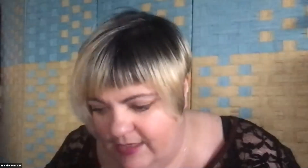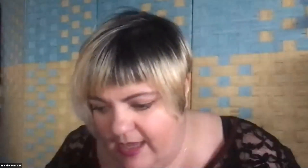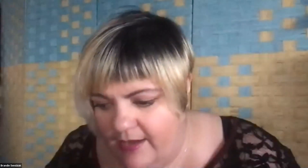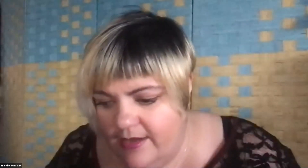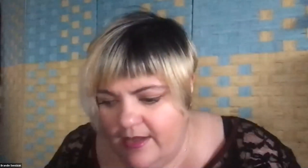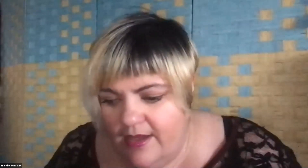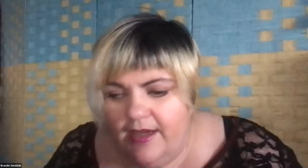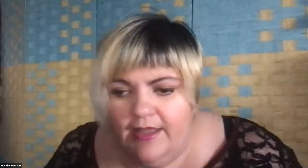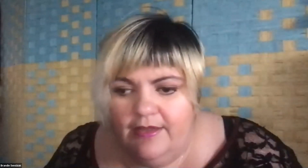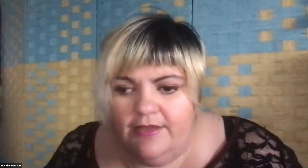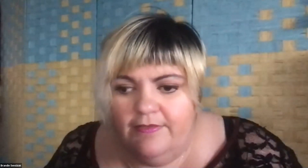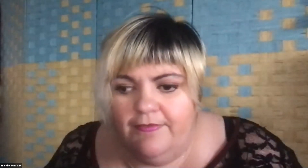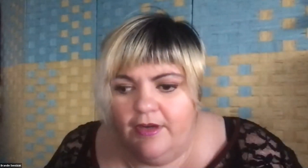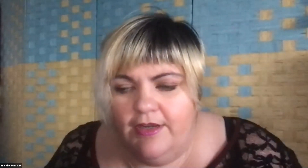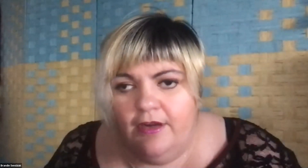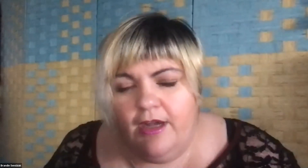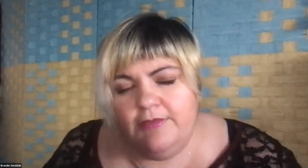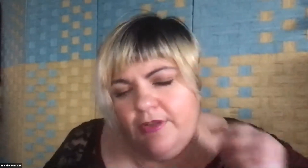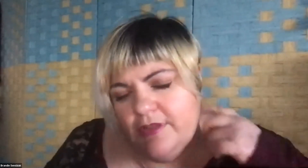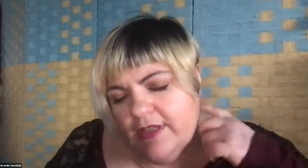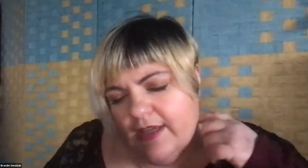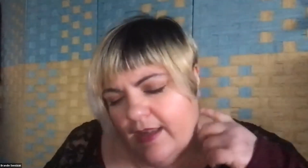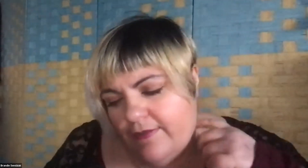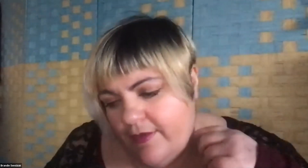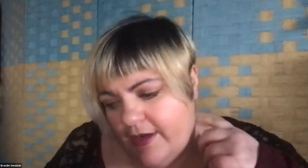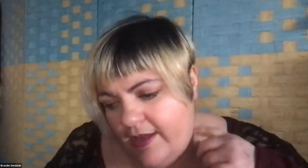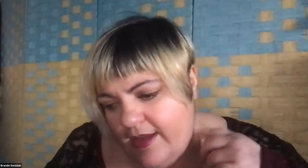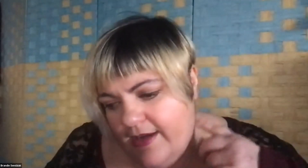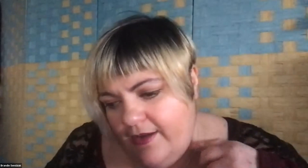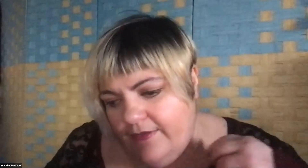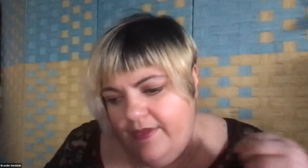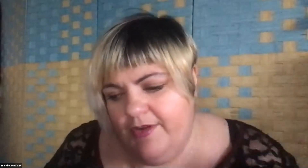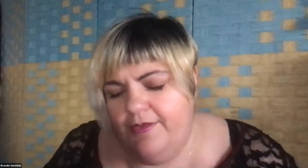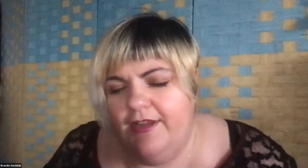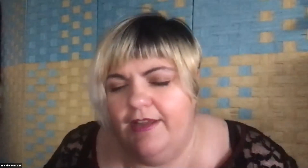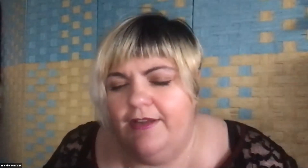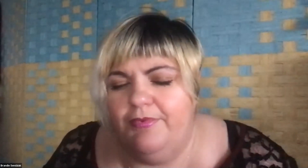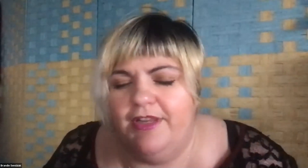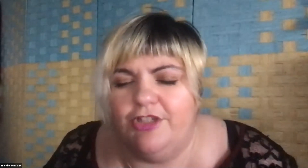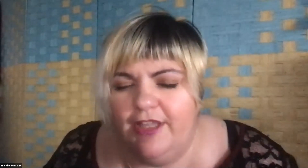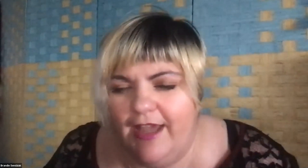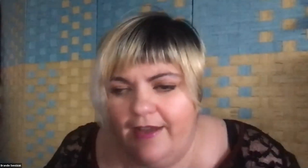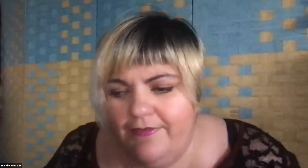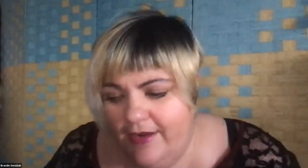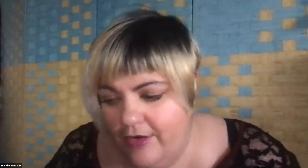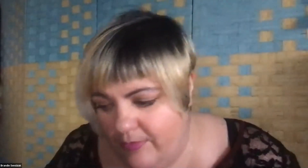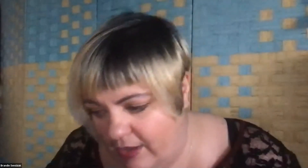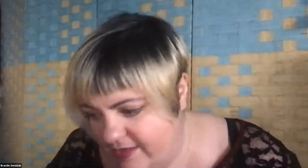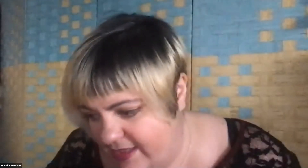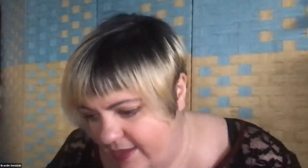talking about as far as the hospitals guidelines and the hospital's policies regarding crisis care. There is over